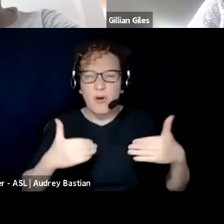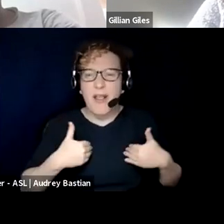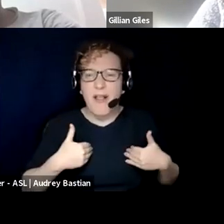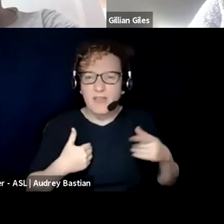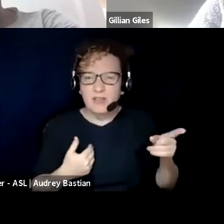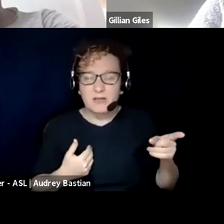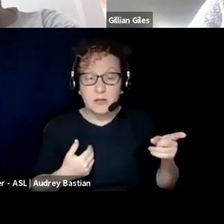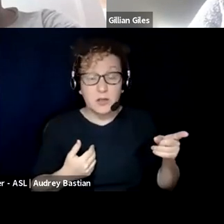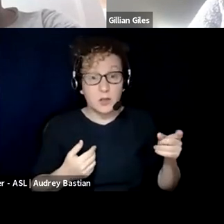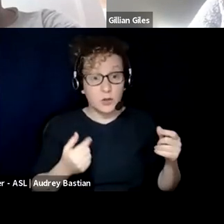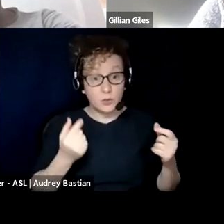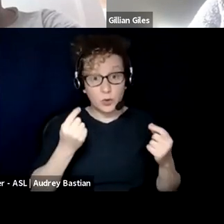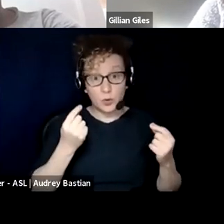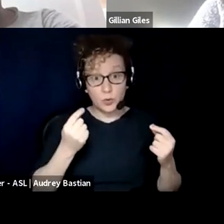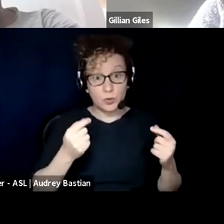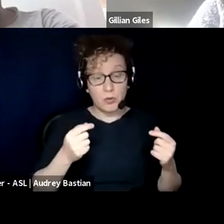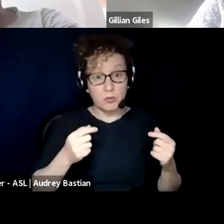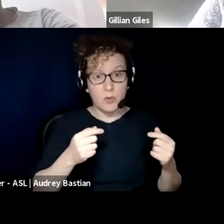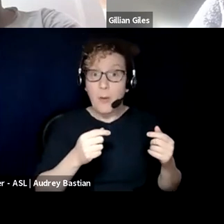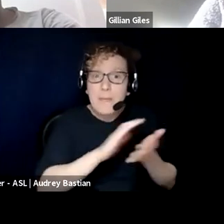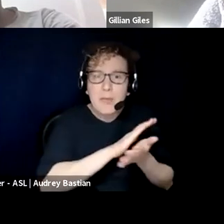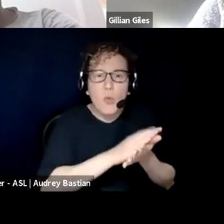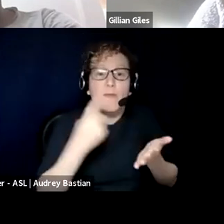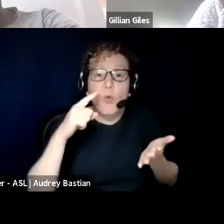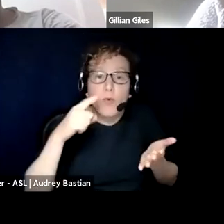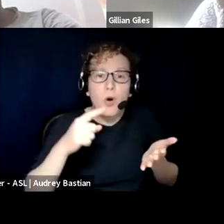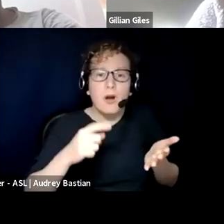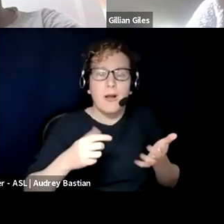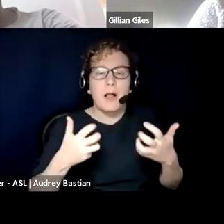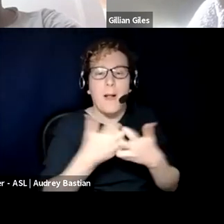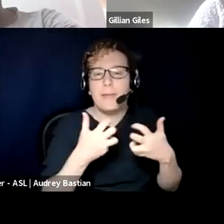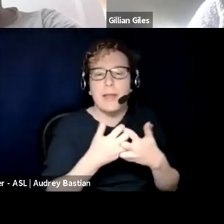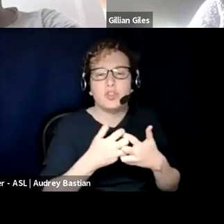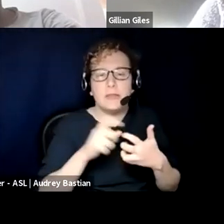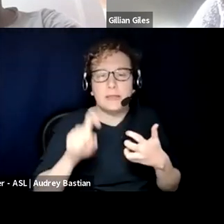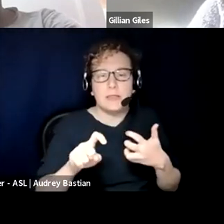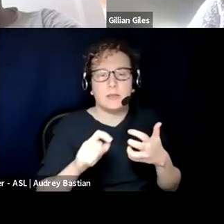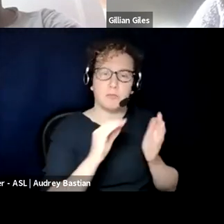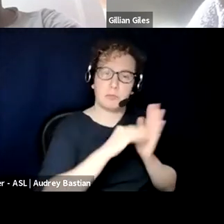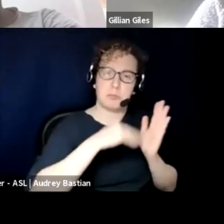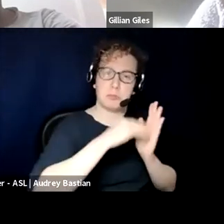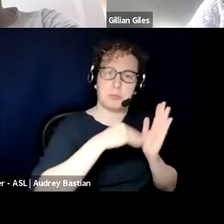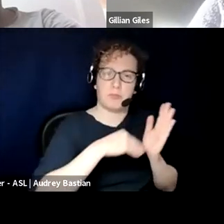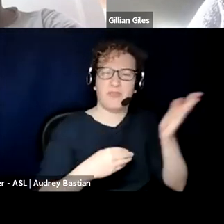the paper with my accommodations. Also, learning disabilities. So a lot of my accommodations